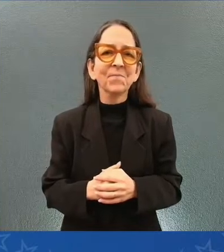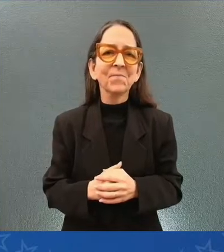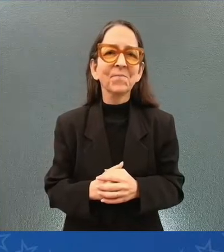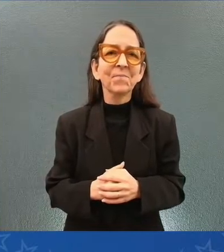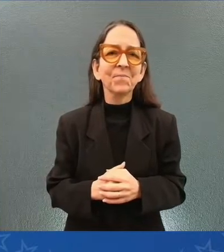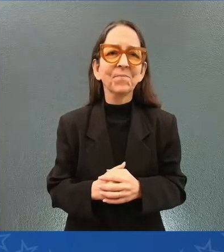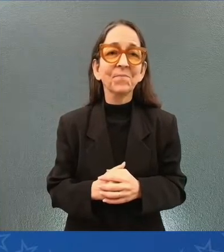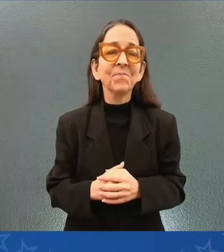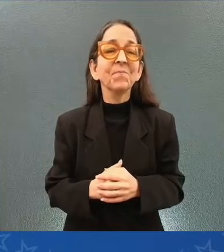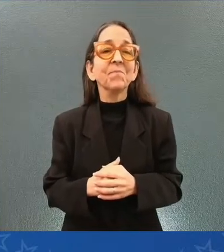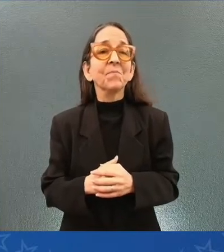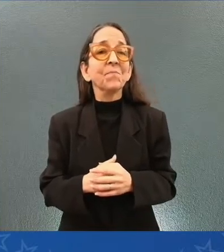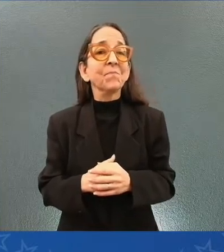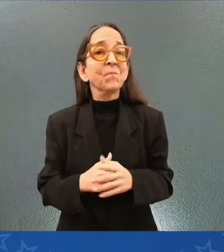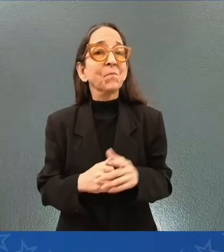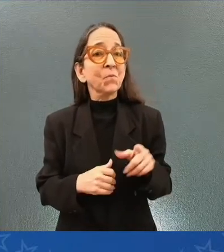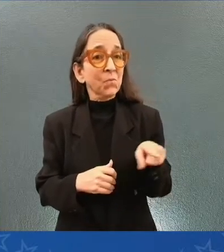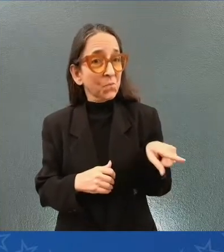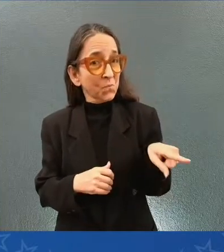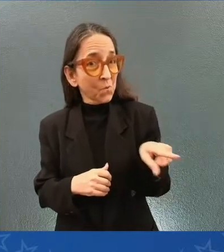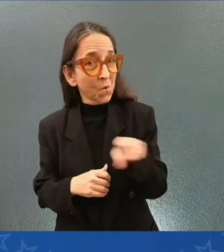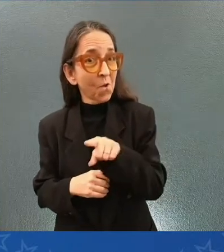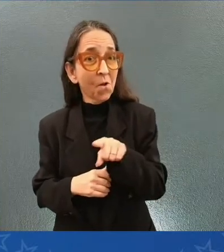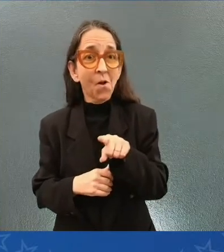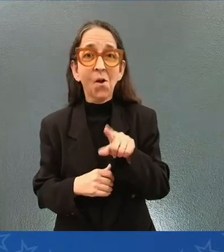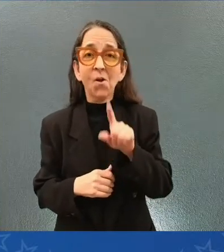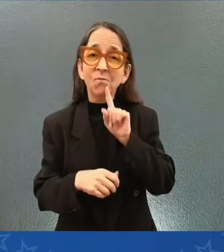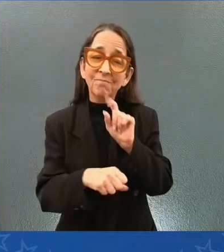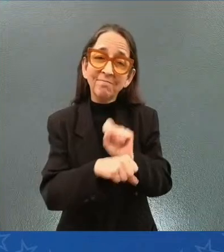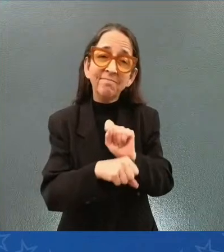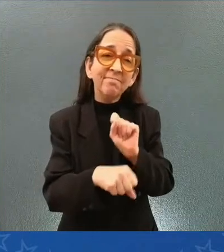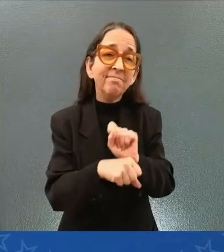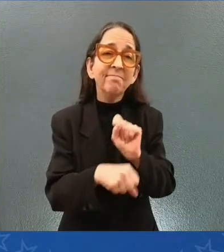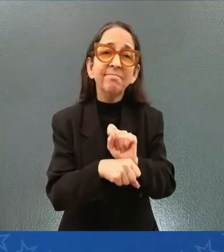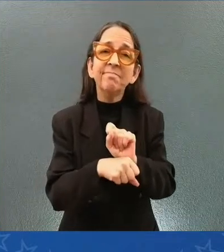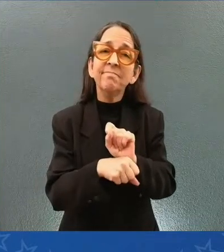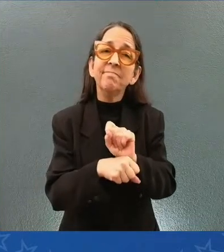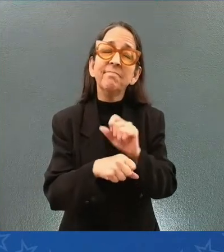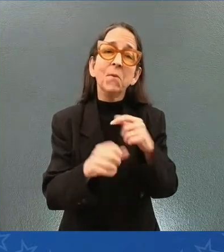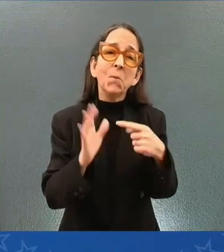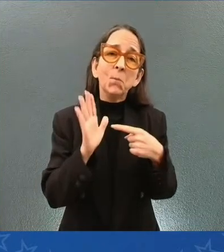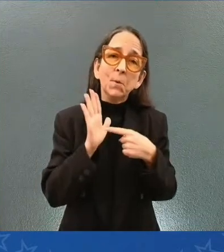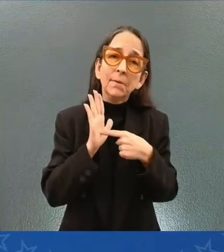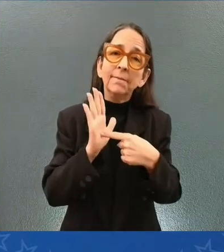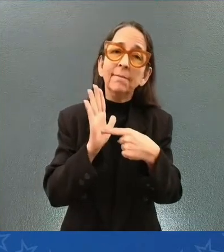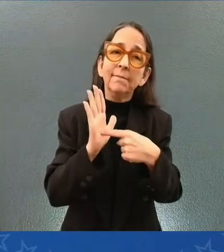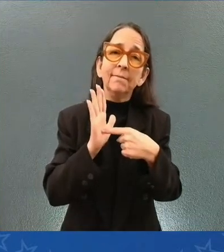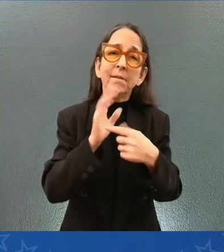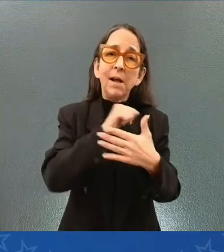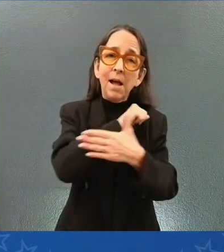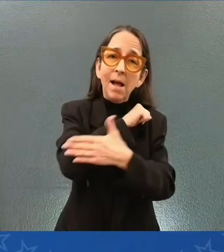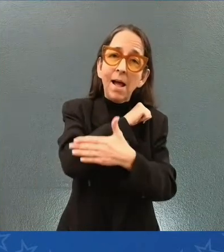You all literally embody the nation's creed, e pluribus unum out of many, one.